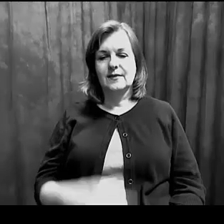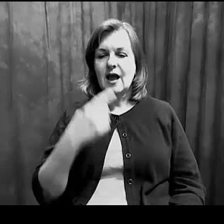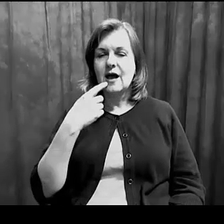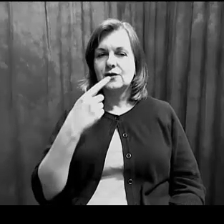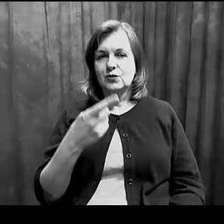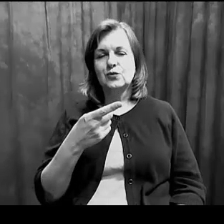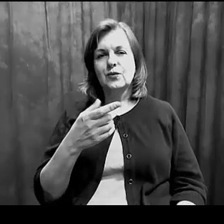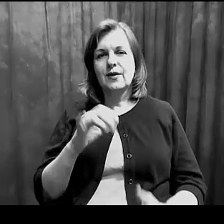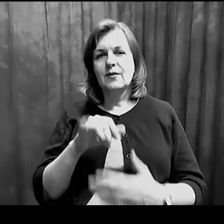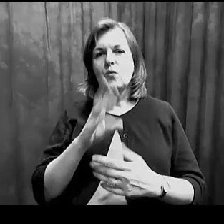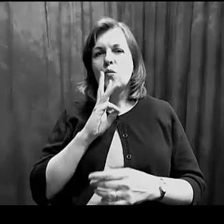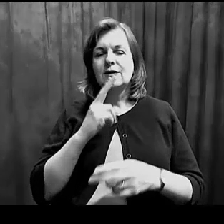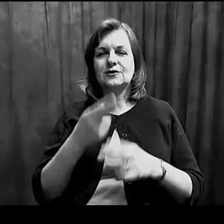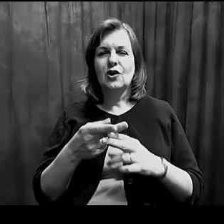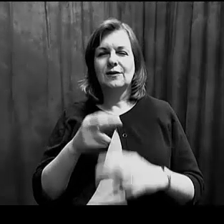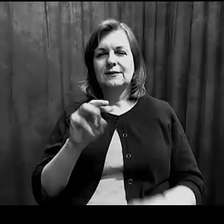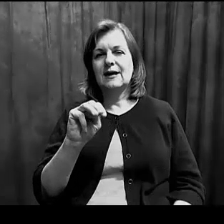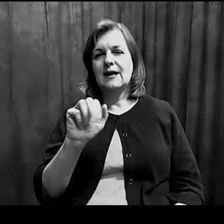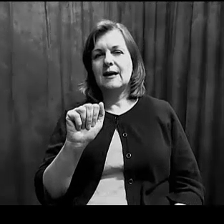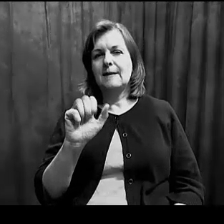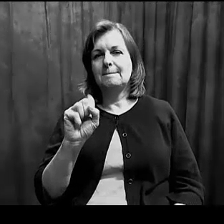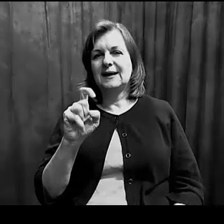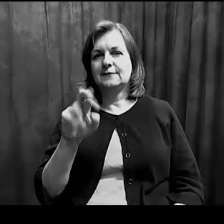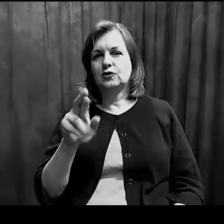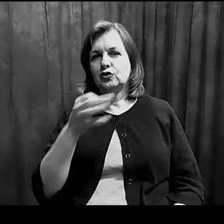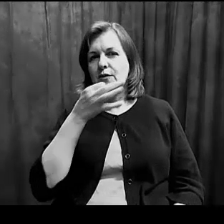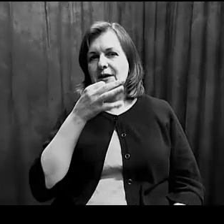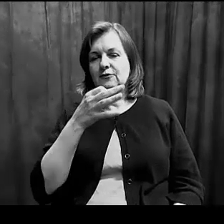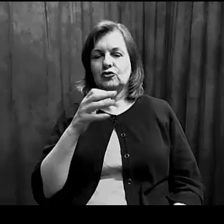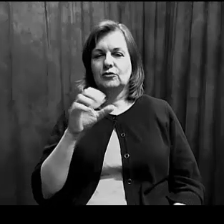I mentioned to you the idea that water is this master solvent